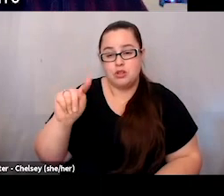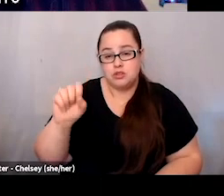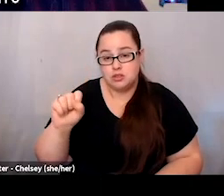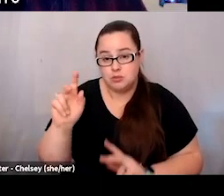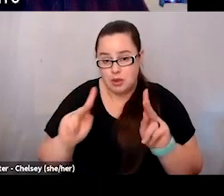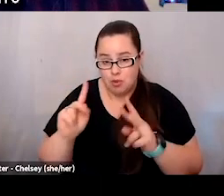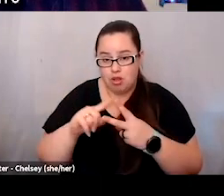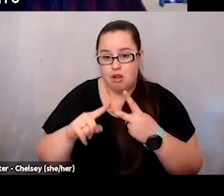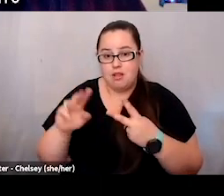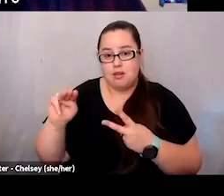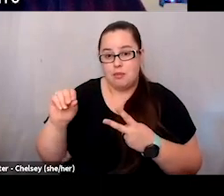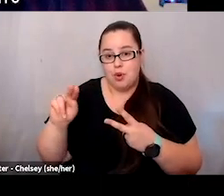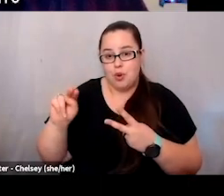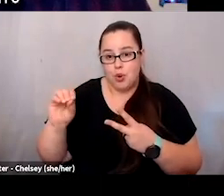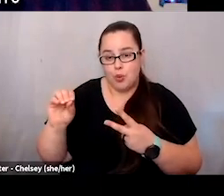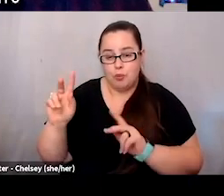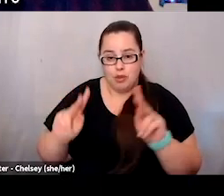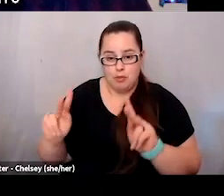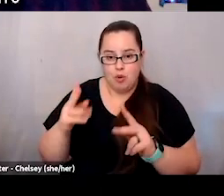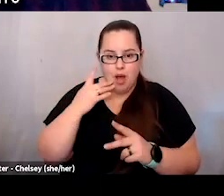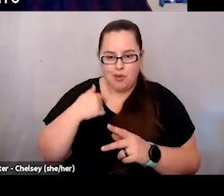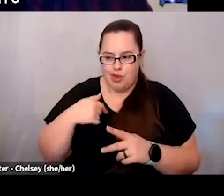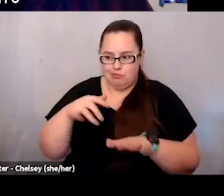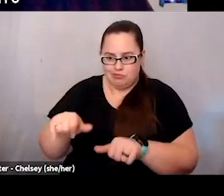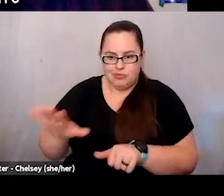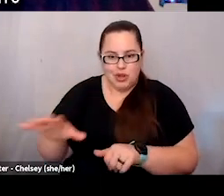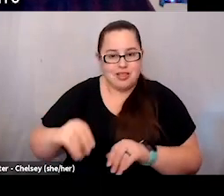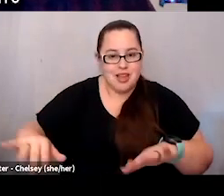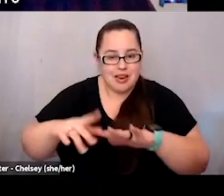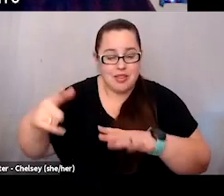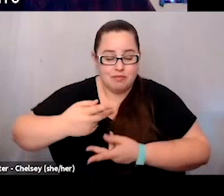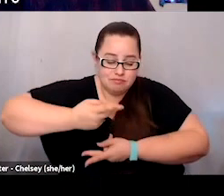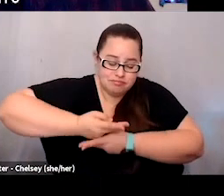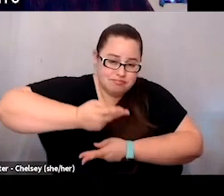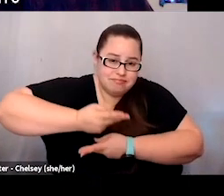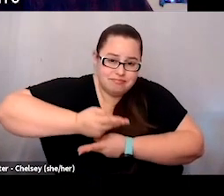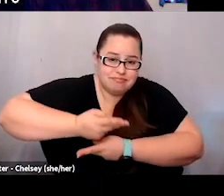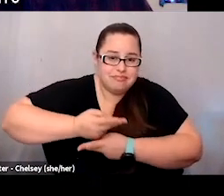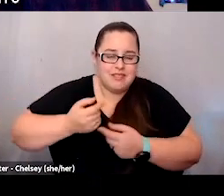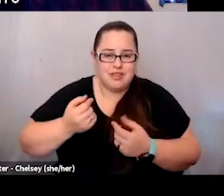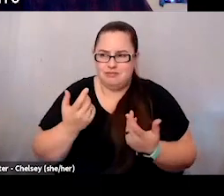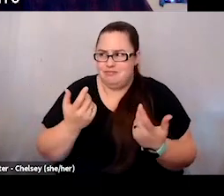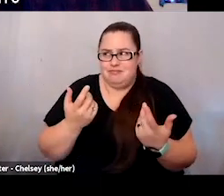their land, they were the caretakers of this land for who knows 10,000 years before the